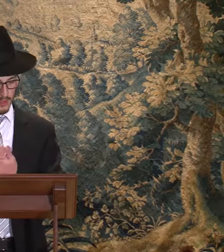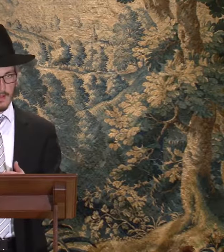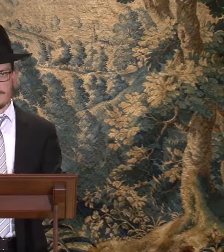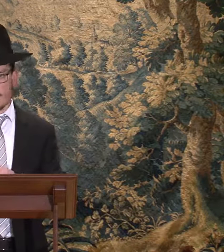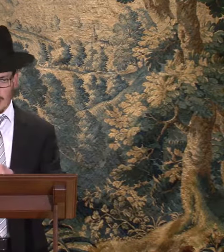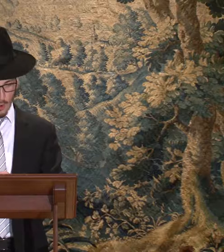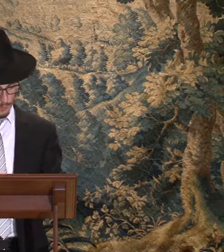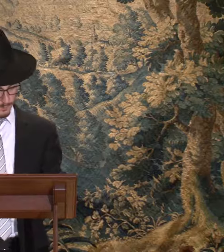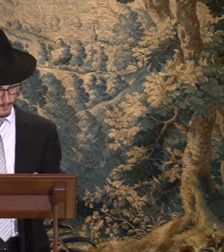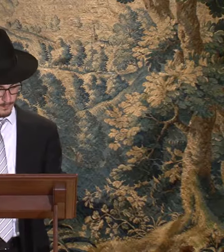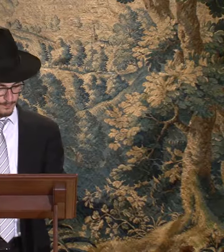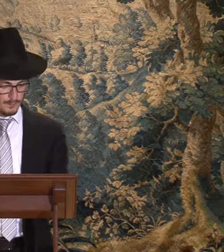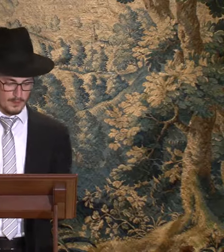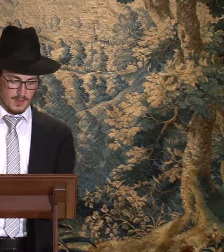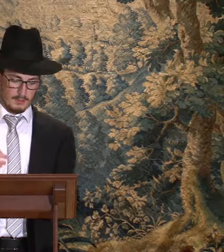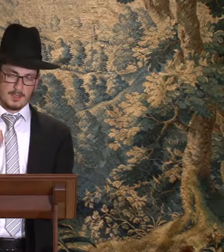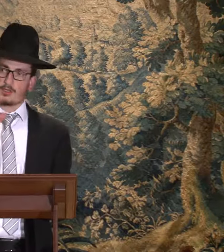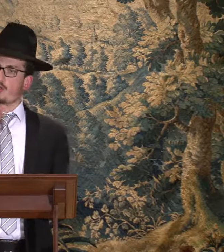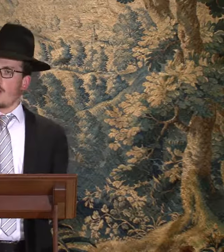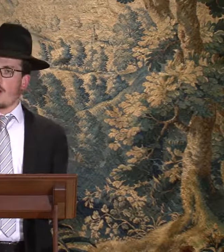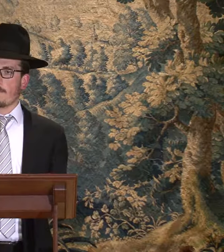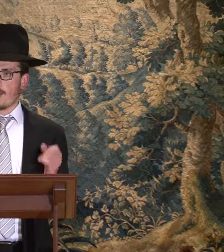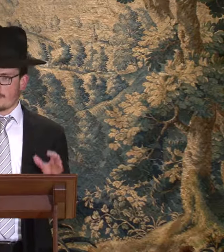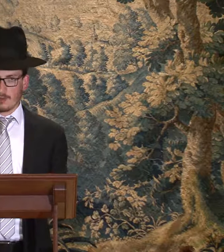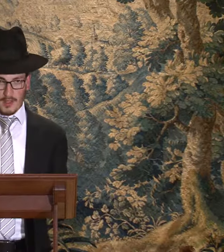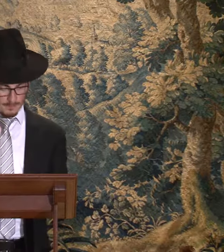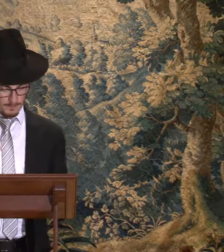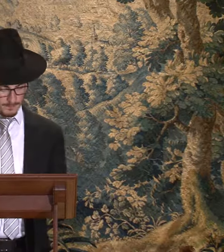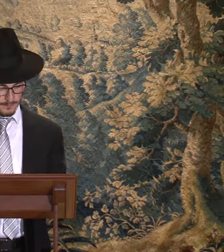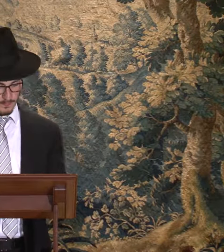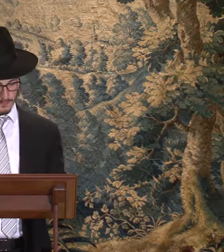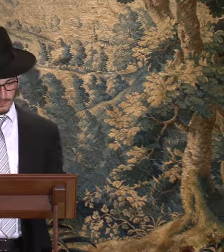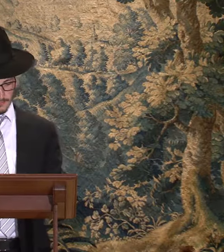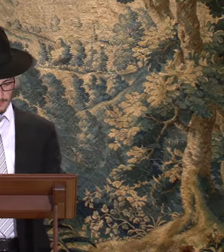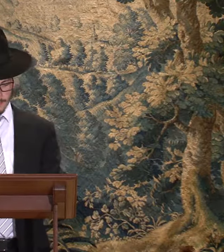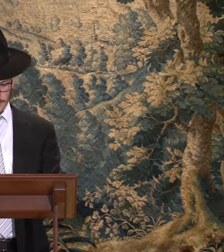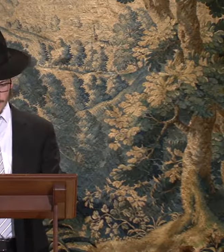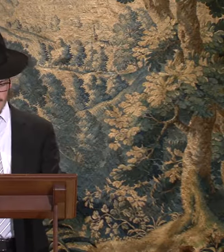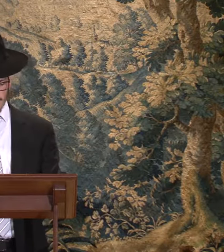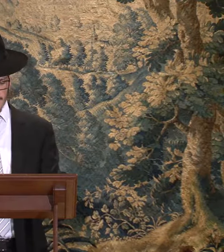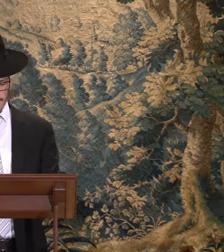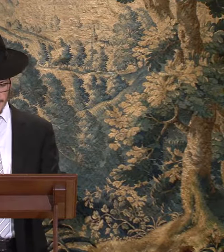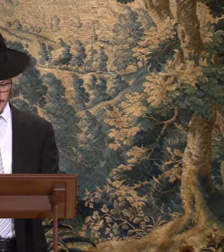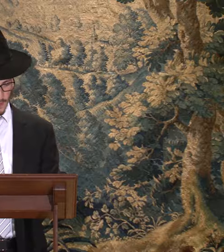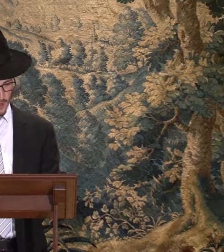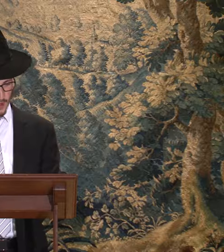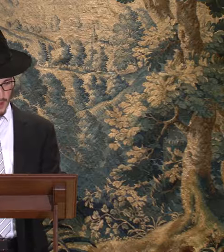former student of Yeshivas Nefesh Dovid. I graduated four years ago. I'm